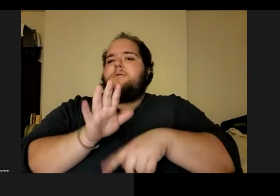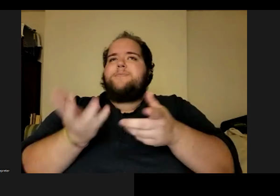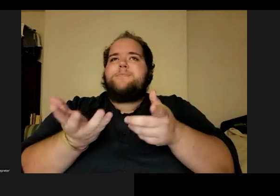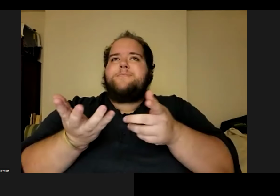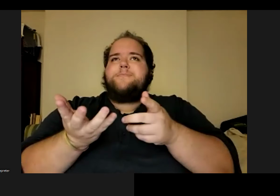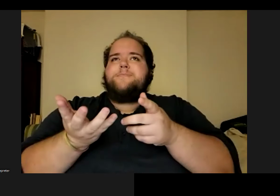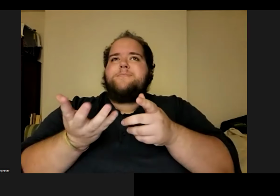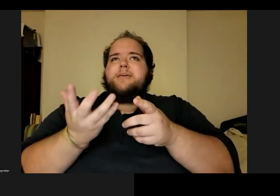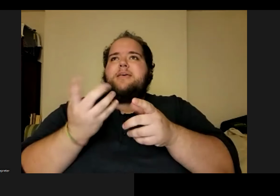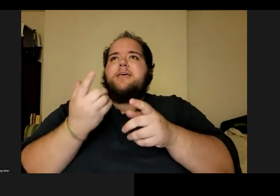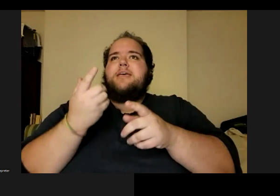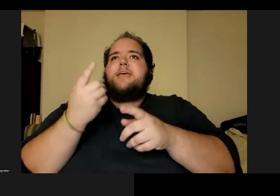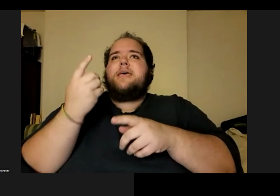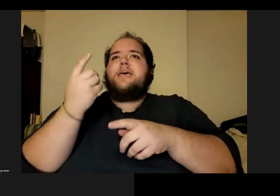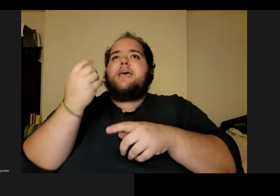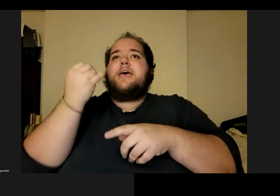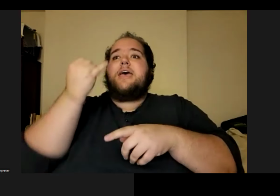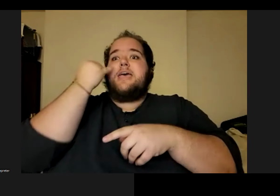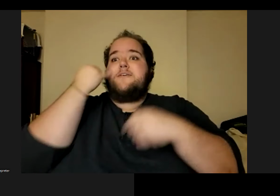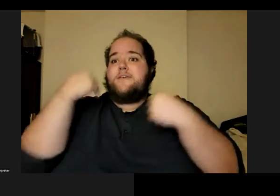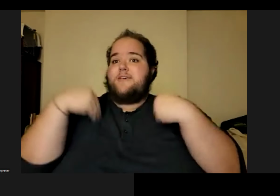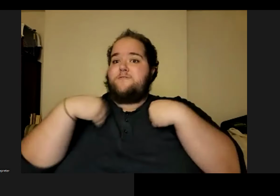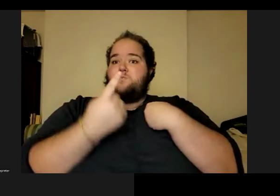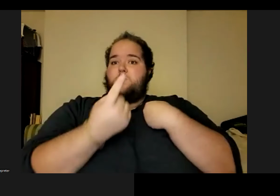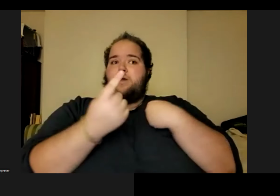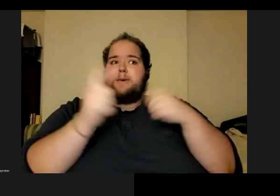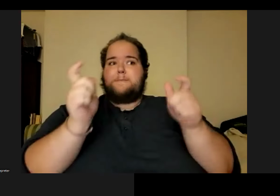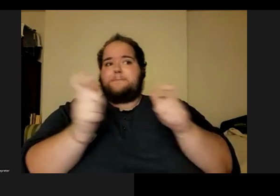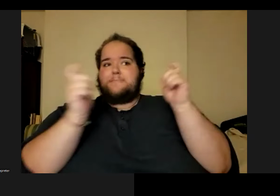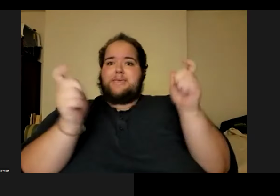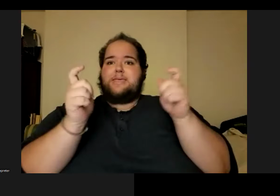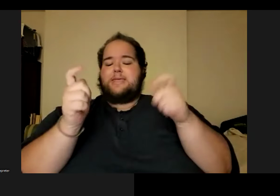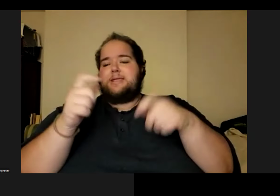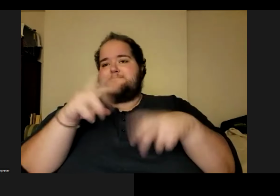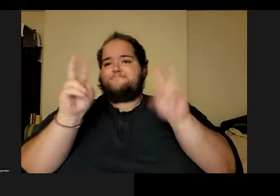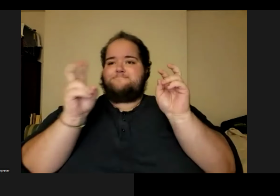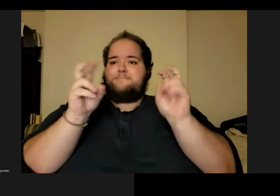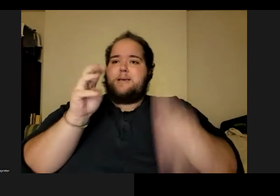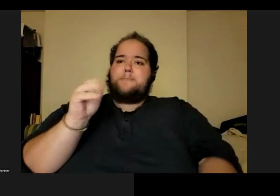Having a master's CV document, like having a document with like everything